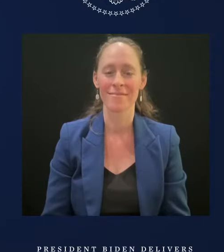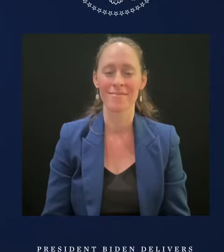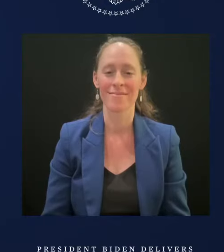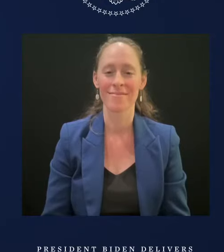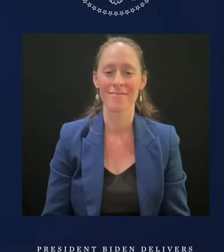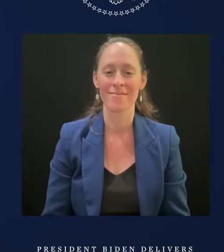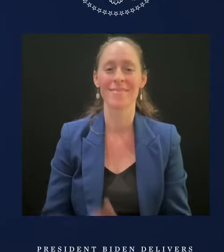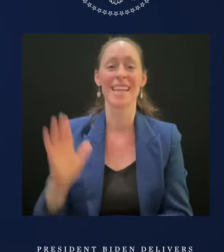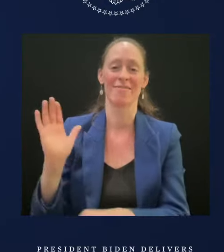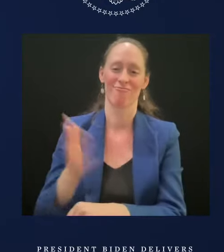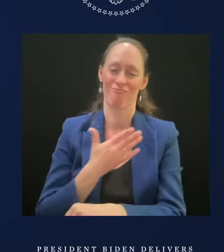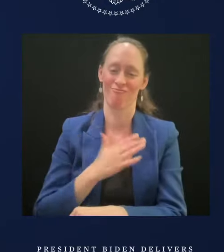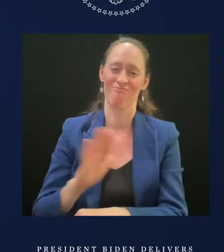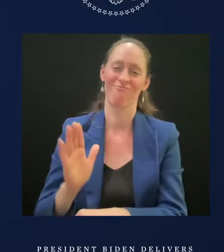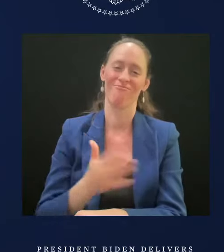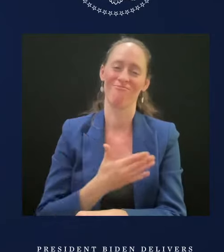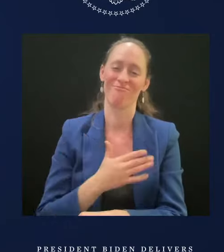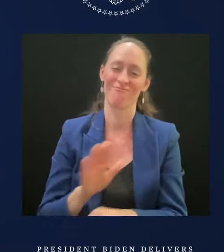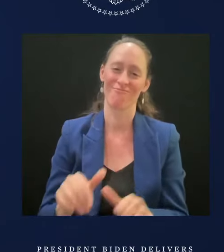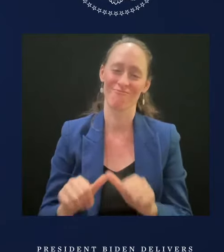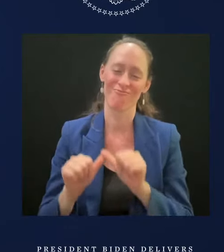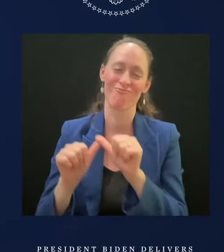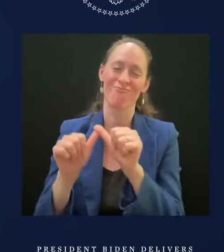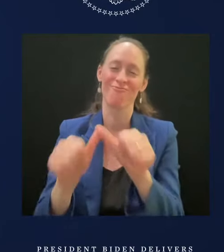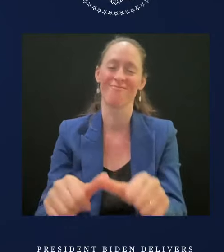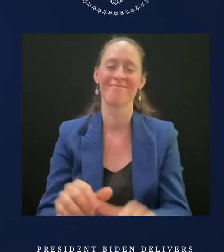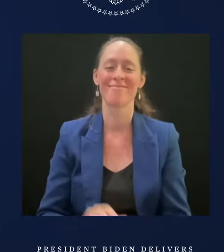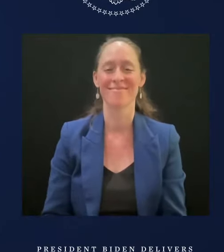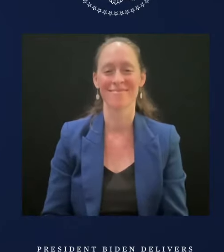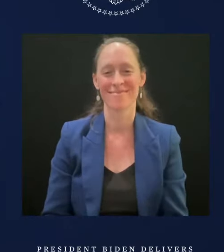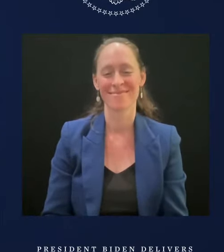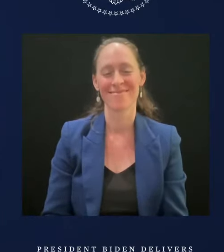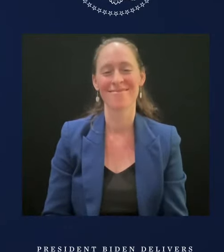Saw below me that golden valley